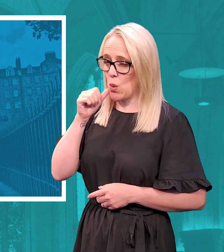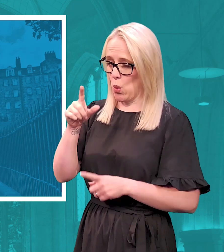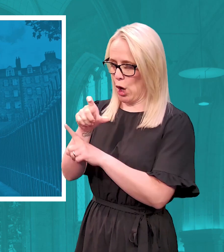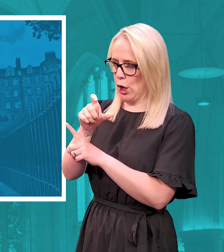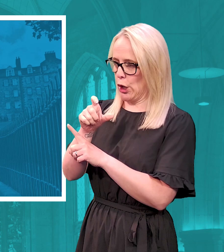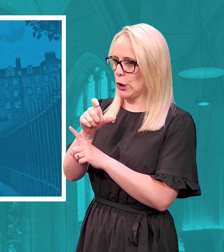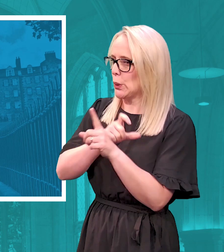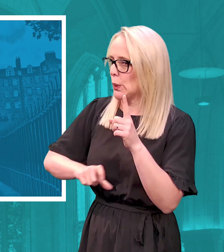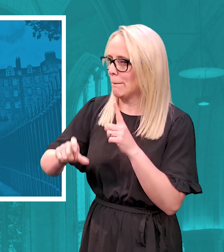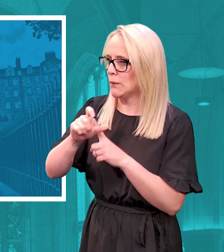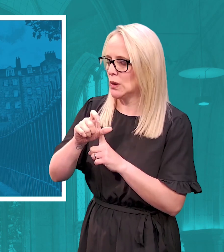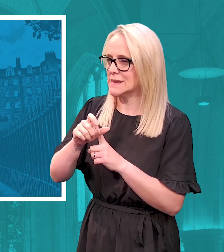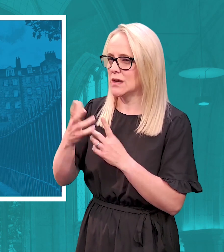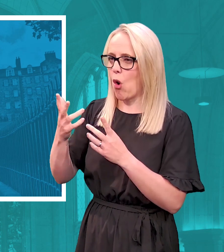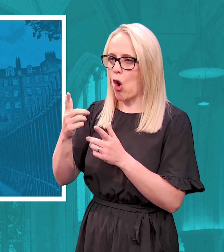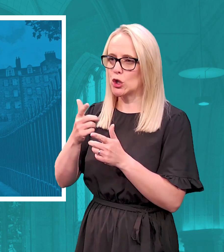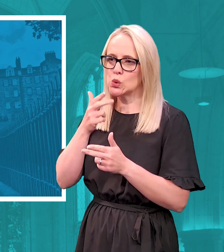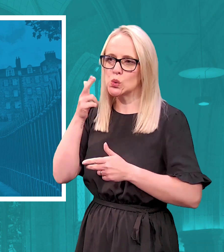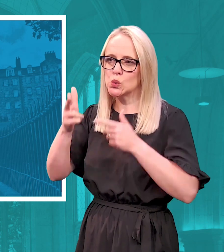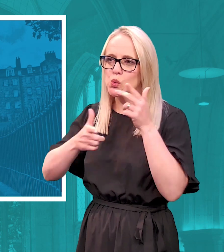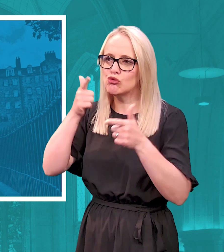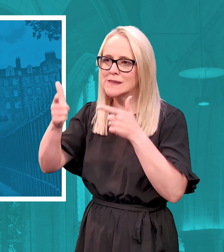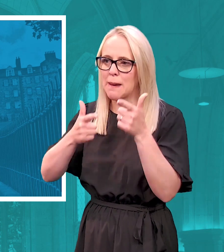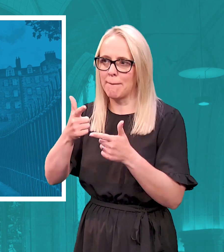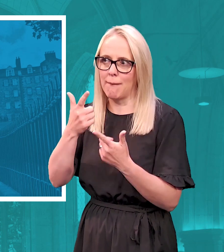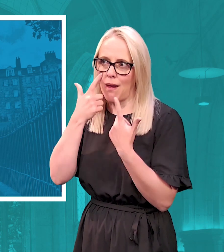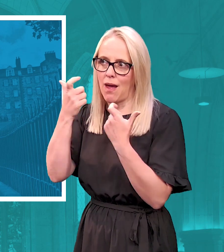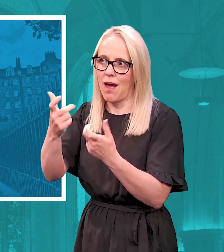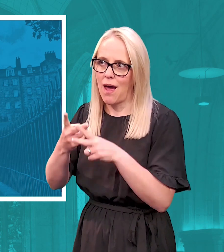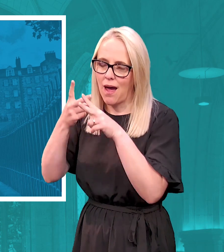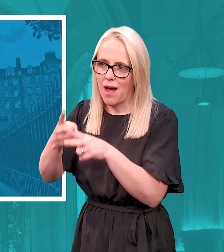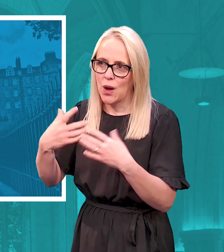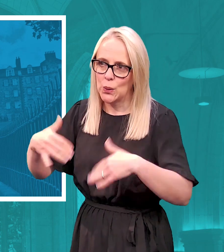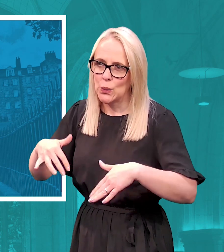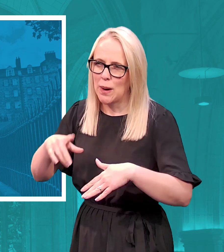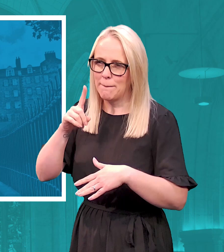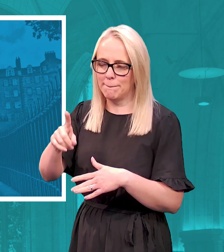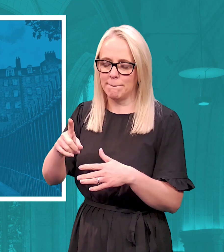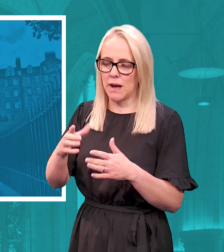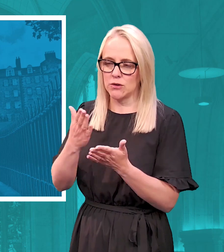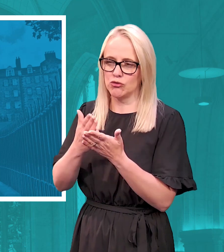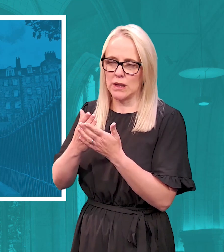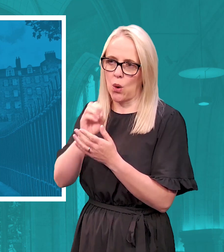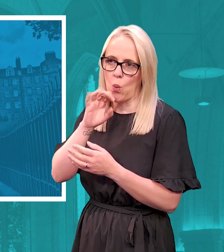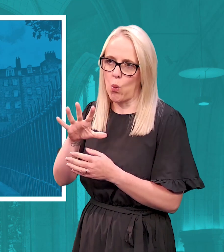or as tourist attractions, they will not have a future as the home of a worshipping community.